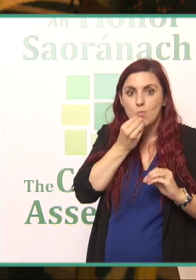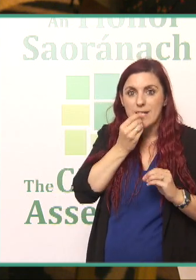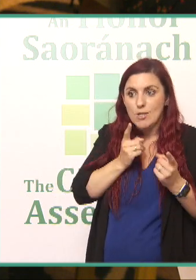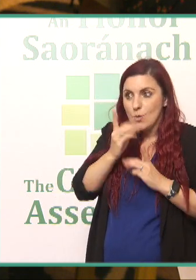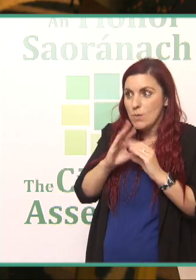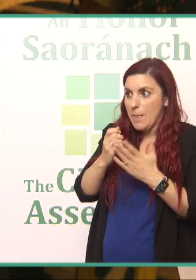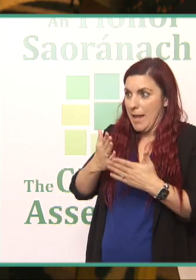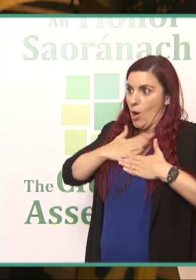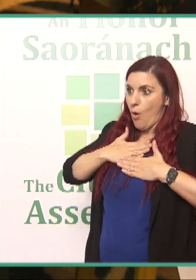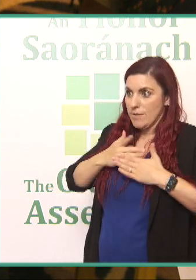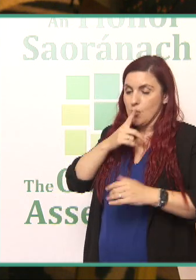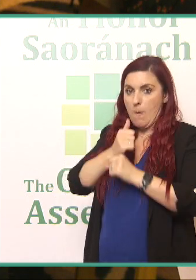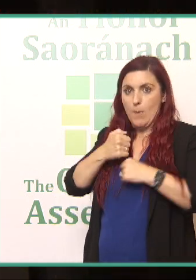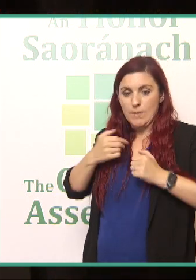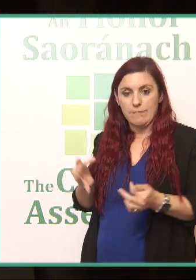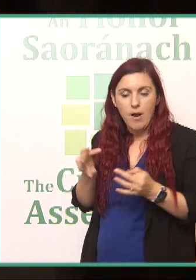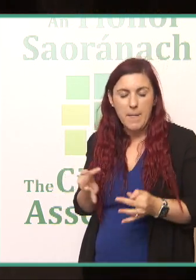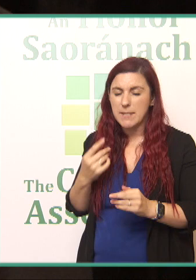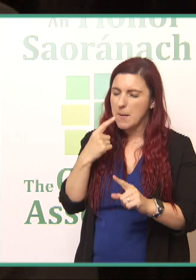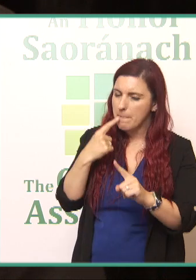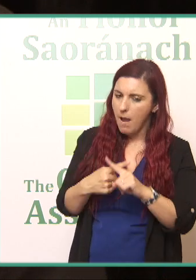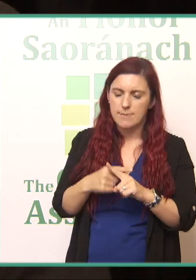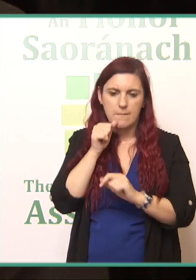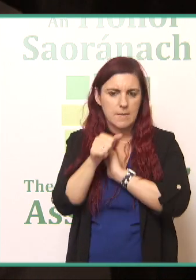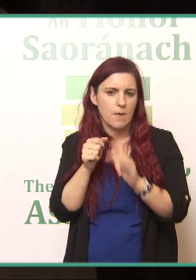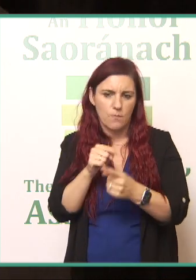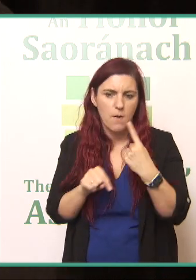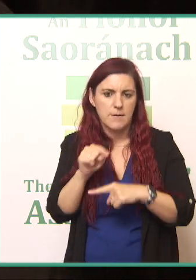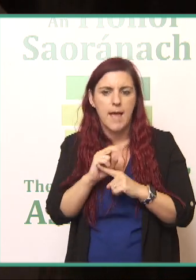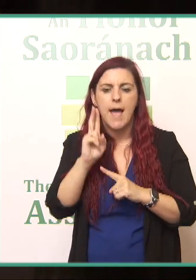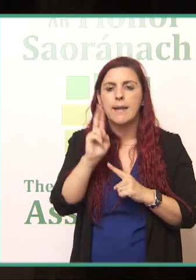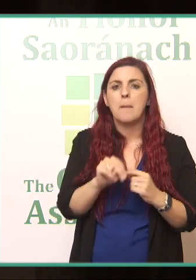and that's been a really positive experience for us and can be replicated in any Farm landscape